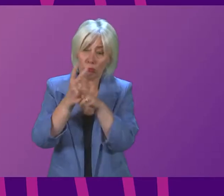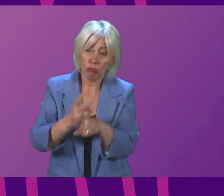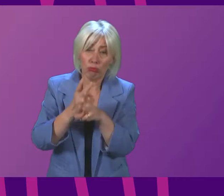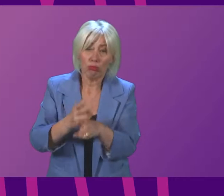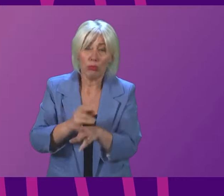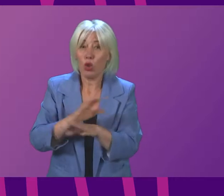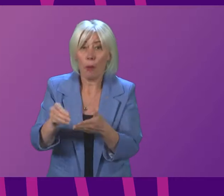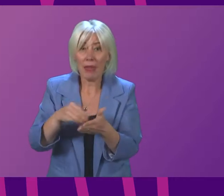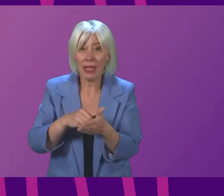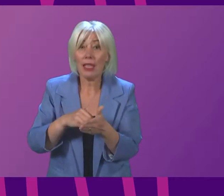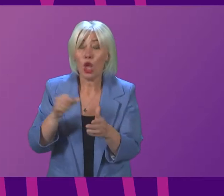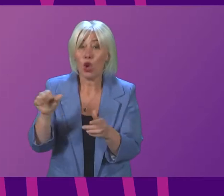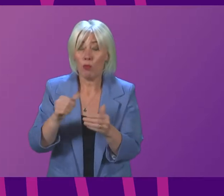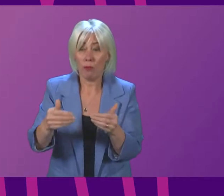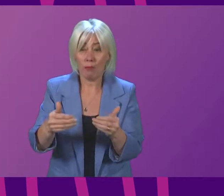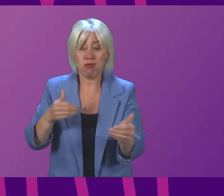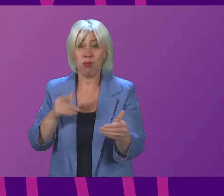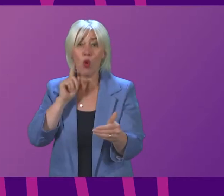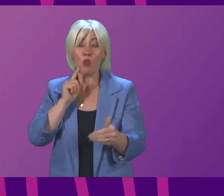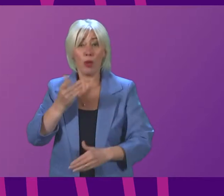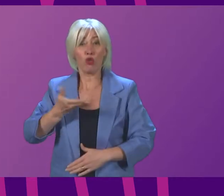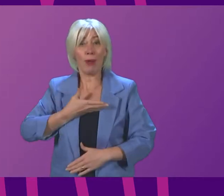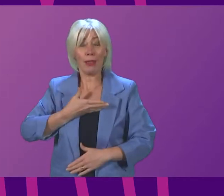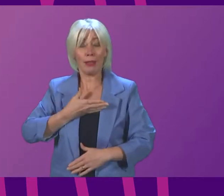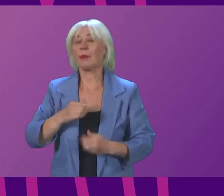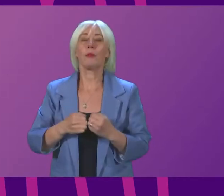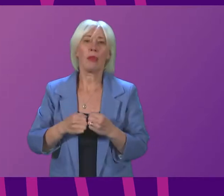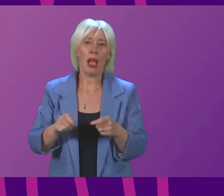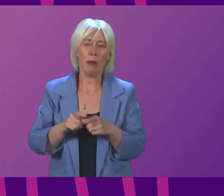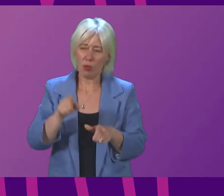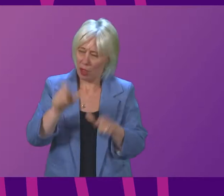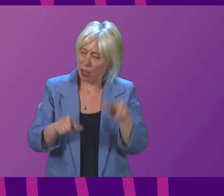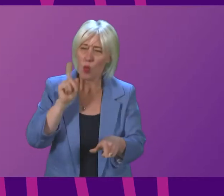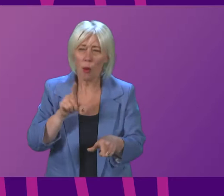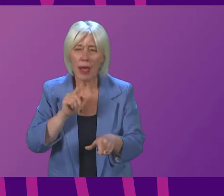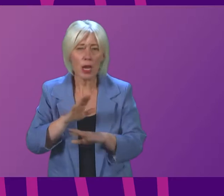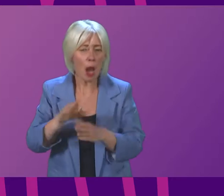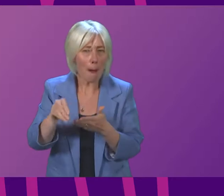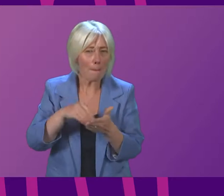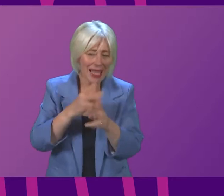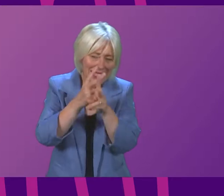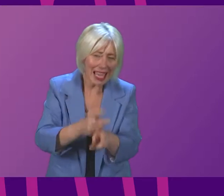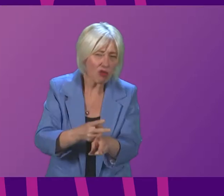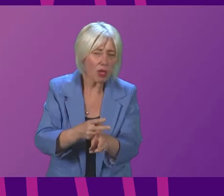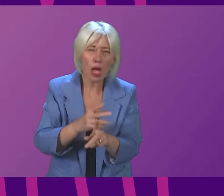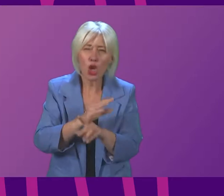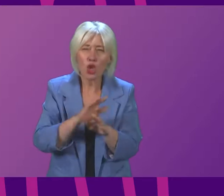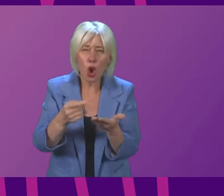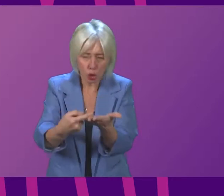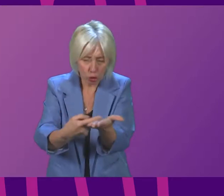The impact that decisions about social care had on disabled people, unpaid carers and women does not appear specifically in the remit for the inquiry, nor does the